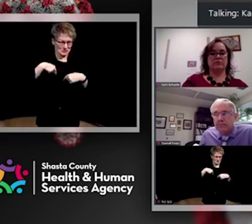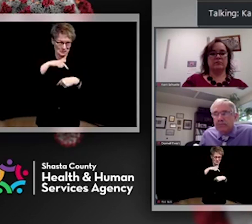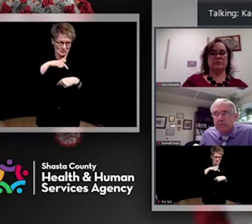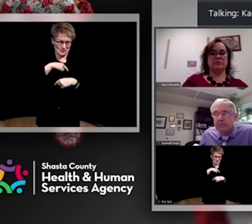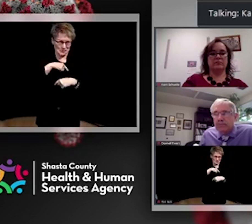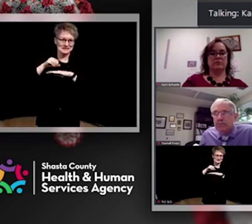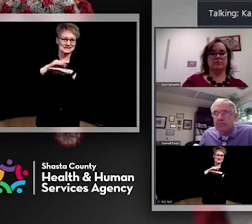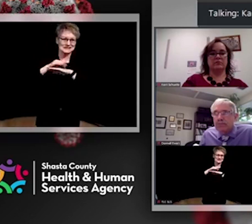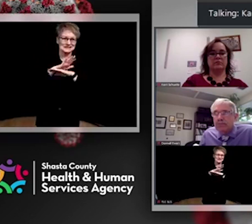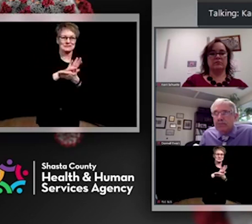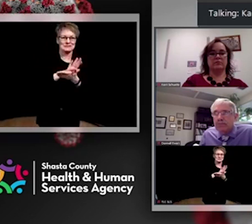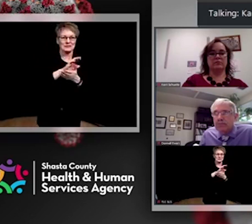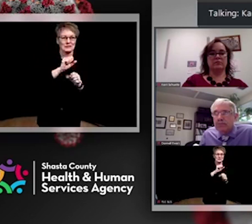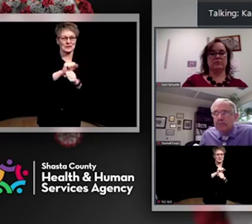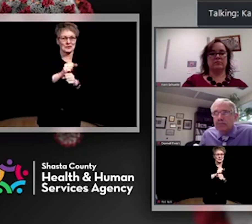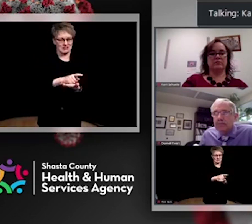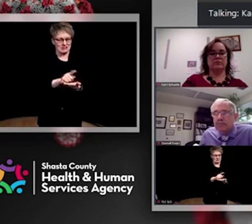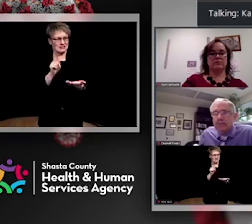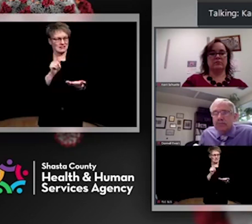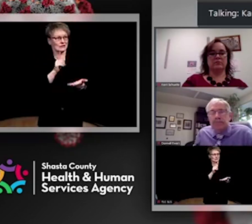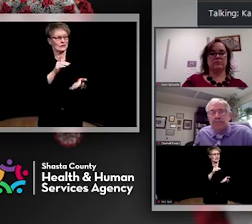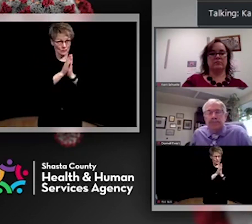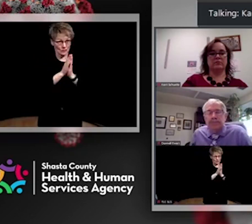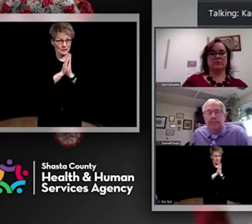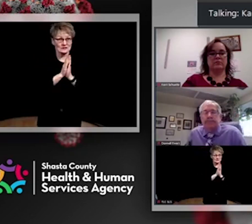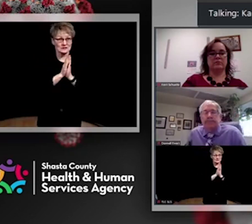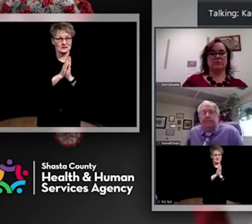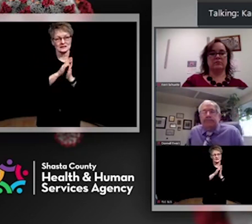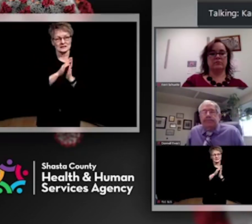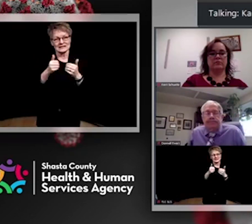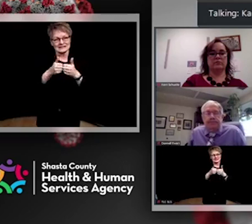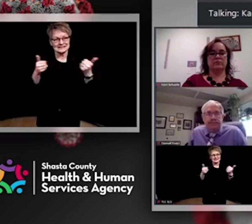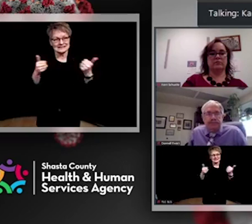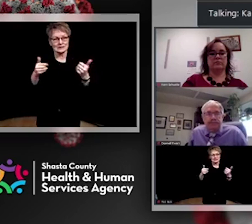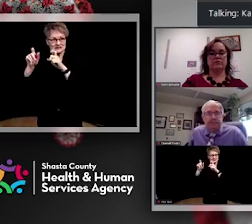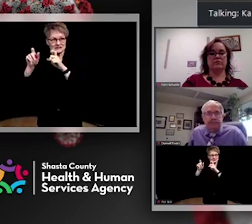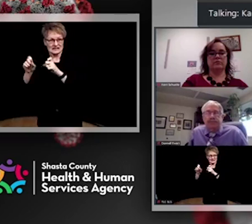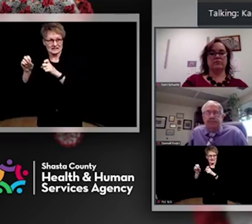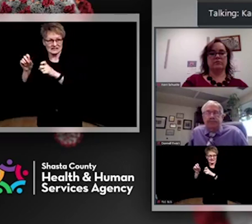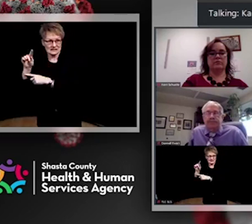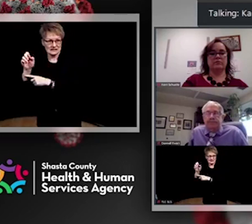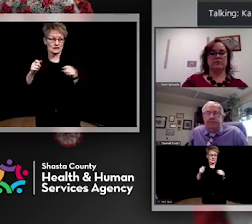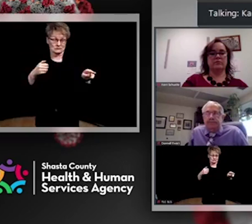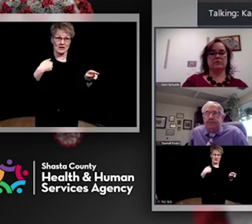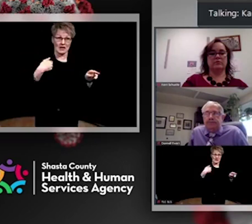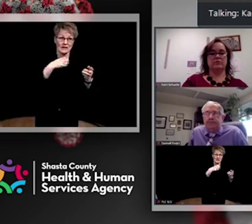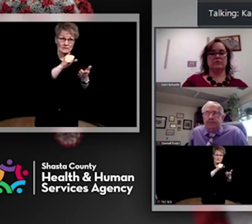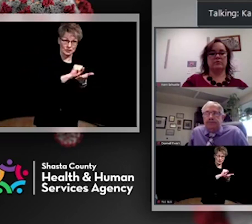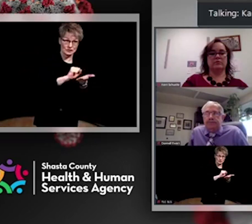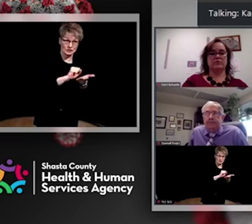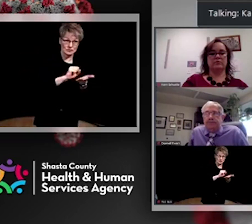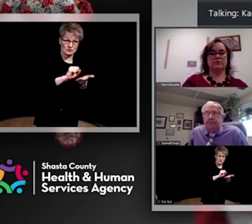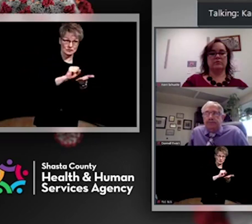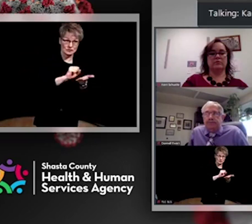and expect to hear any day now. Those assets will start next week. We asked for another